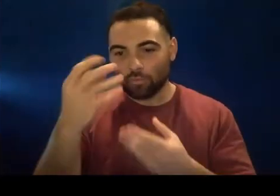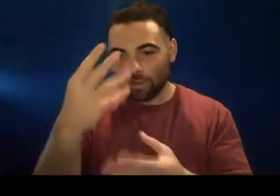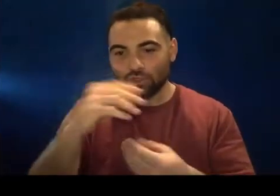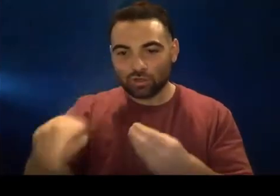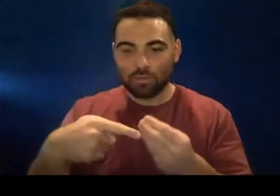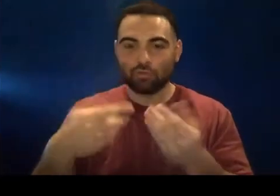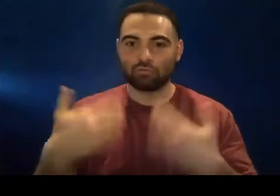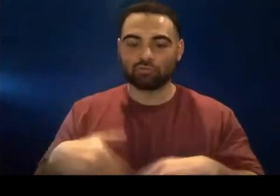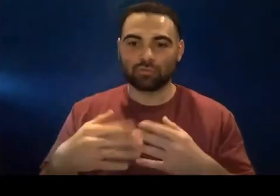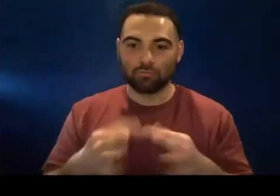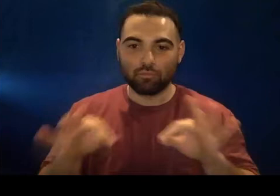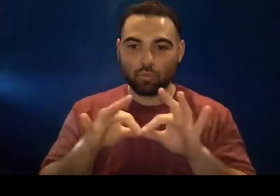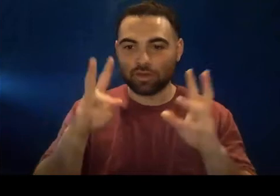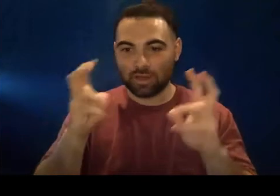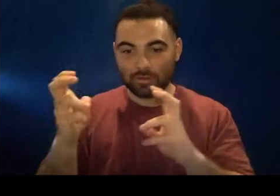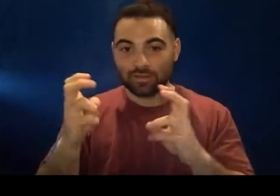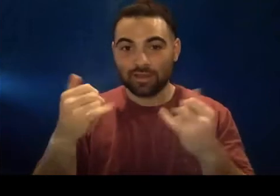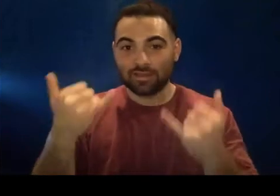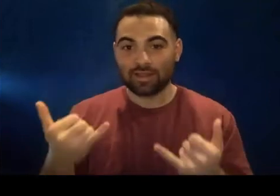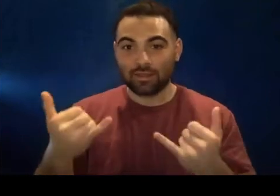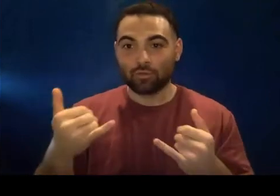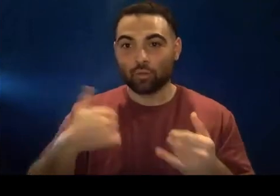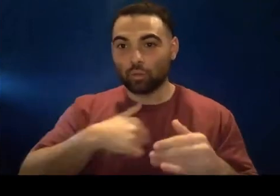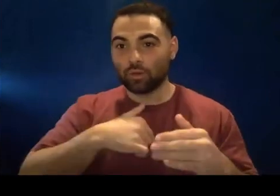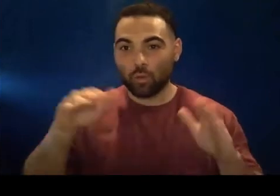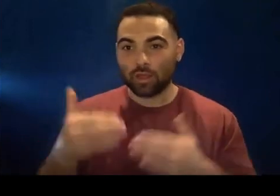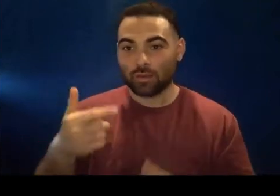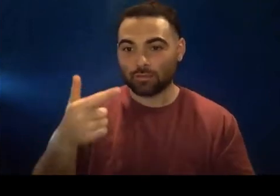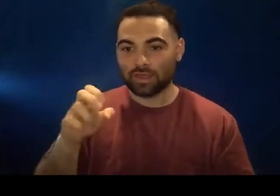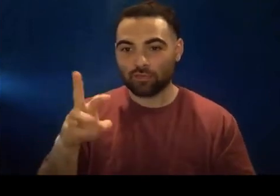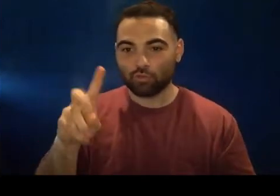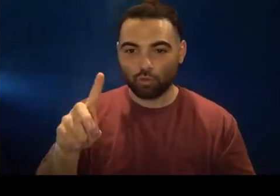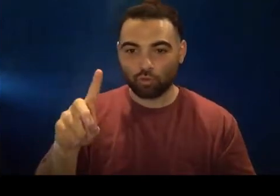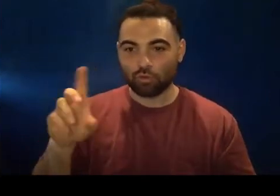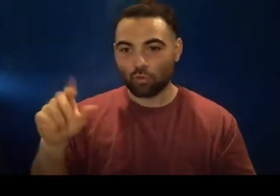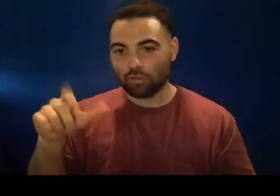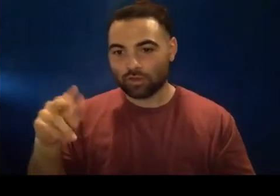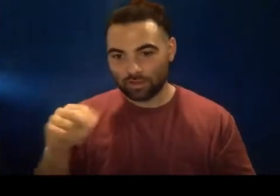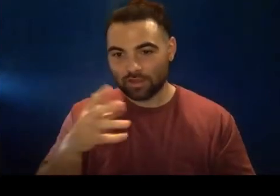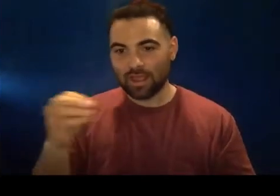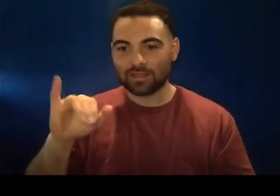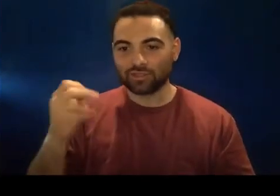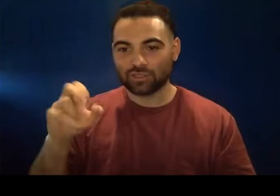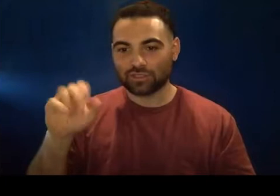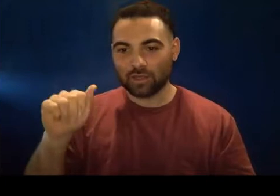Today we welcome director, Gearóid Dolan, and associate producer, Jessica Murray. They're here to discuss their film,